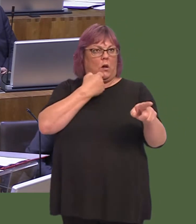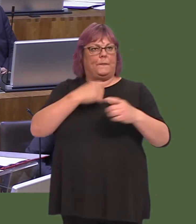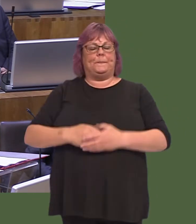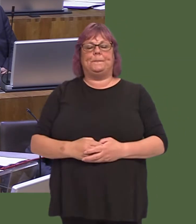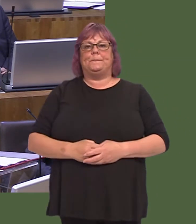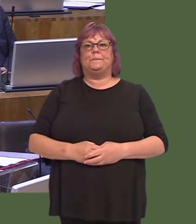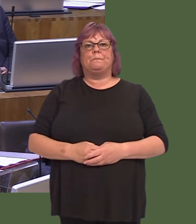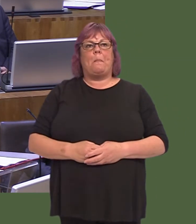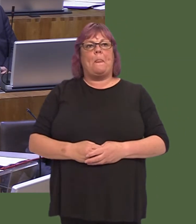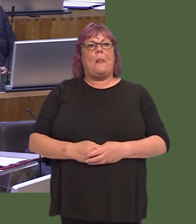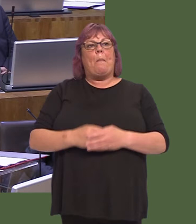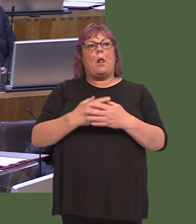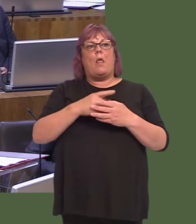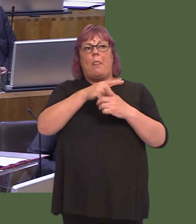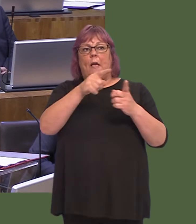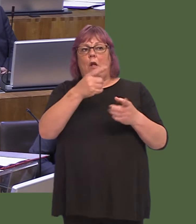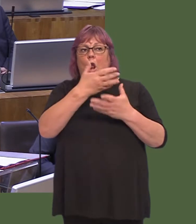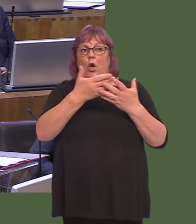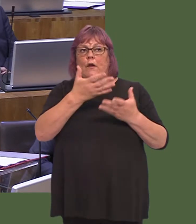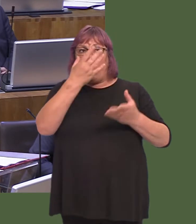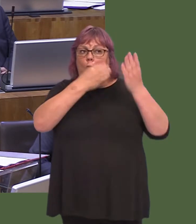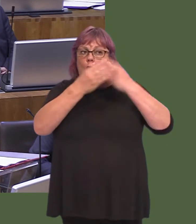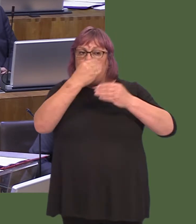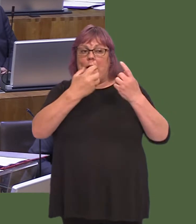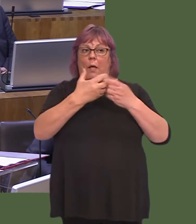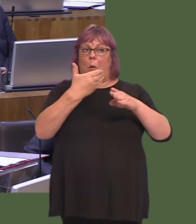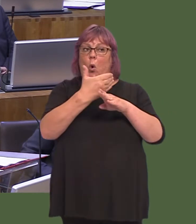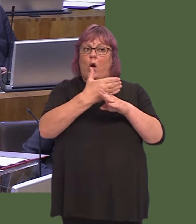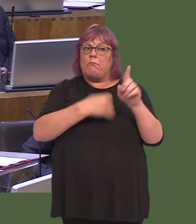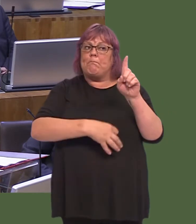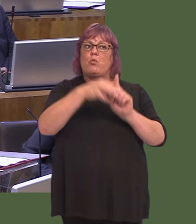There has already been a great deal of learning and improvement in practice as a result of